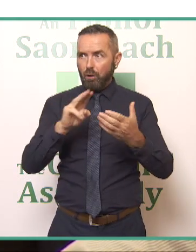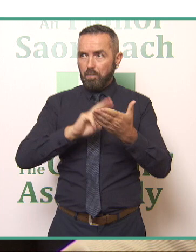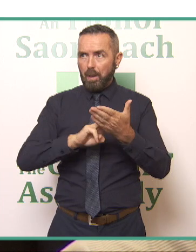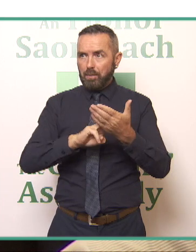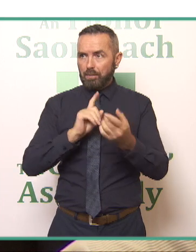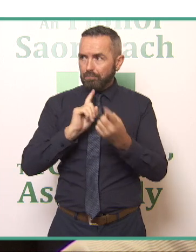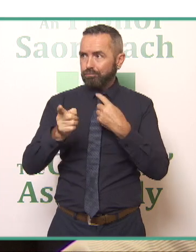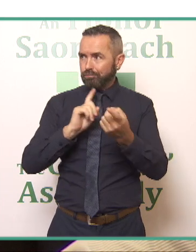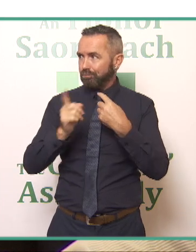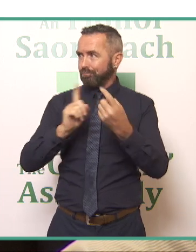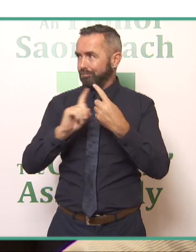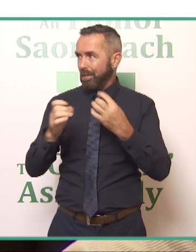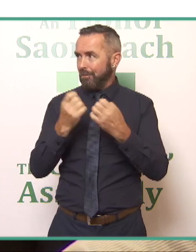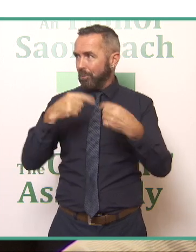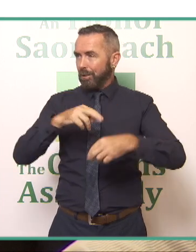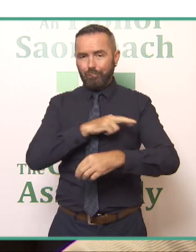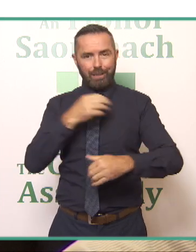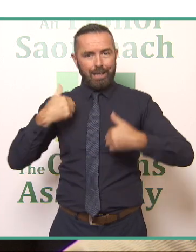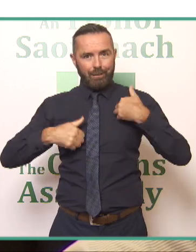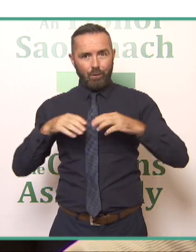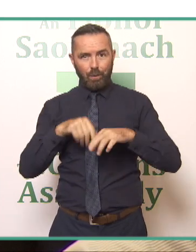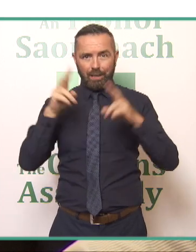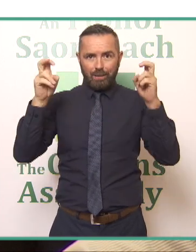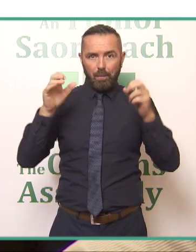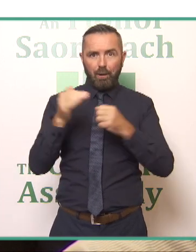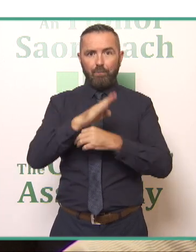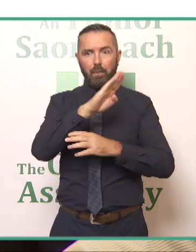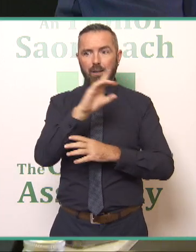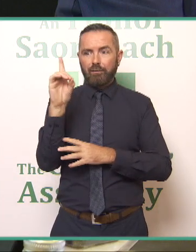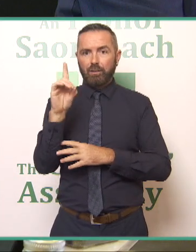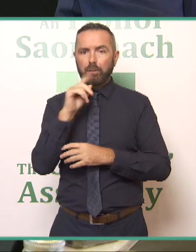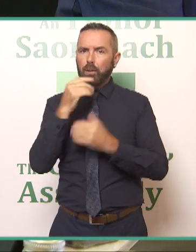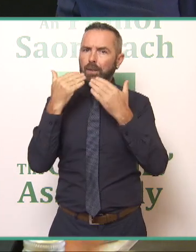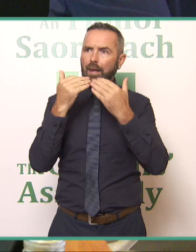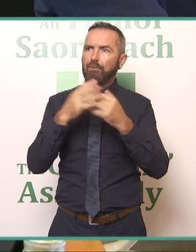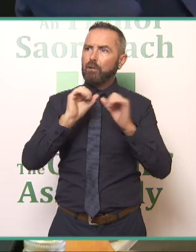everyone here is really interested in this and whole area of biodiversity, but thank you very much for your time today. Thank